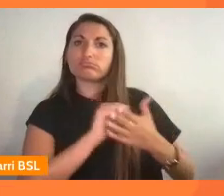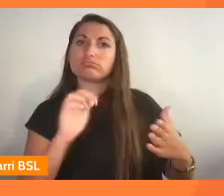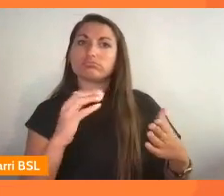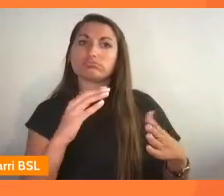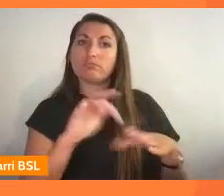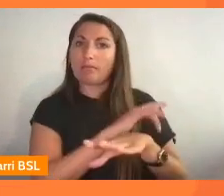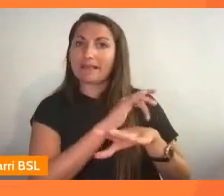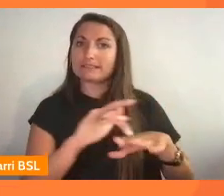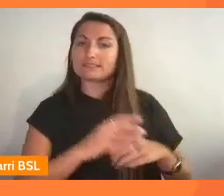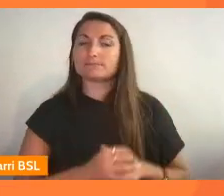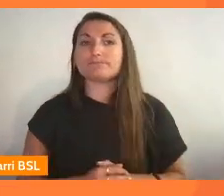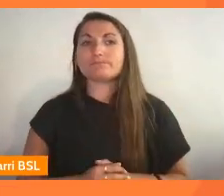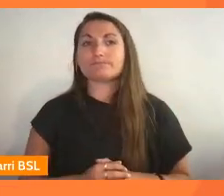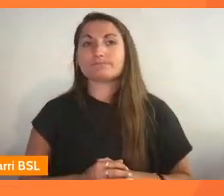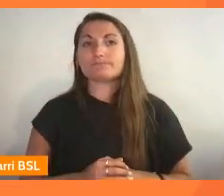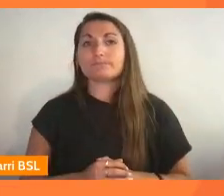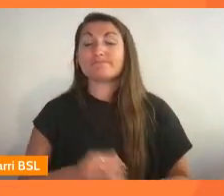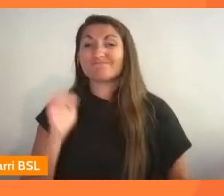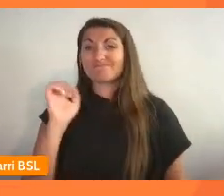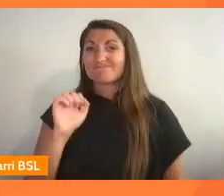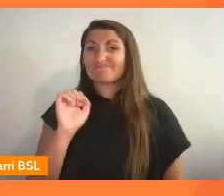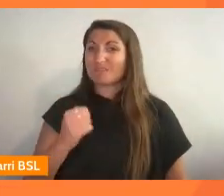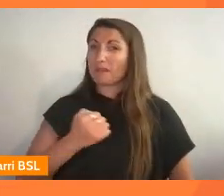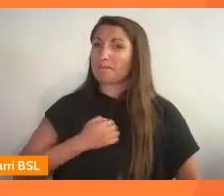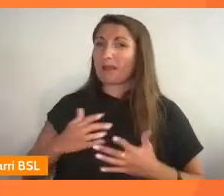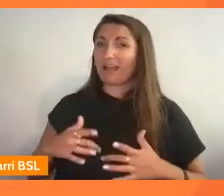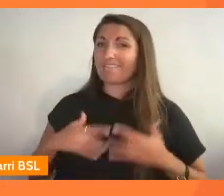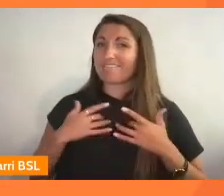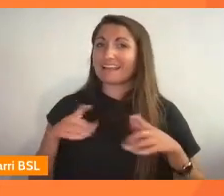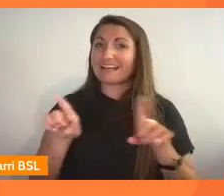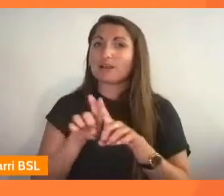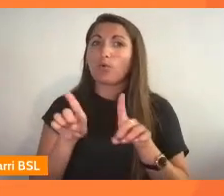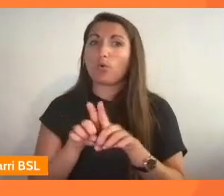Also my feeling within the cultural sector is that sometimes we can be very